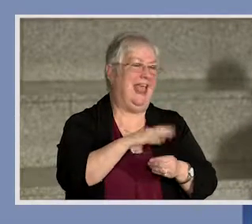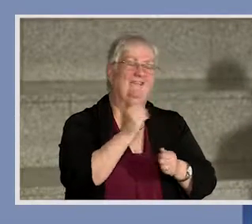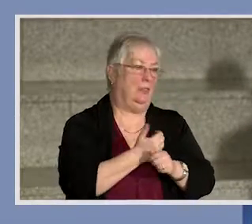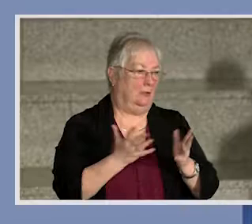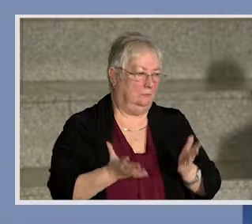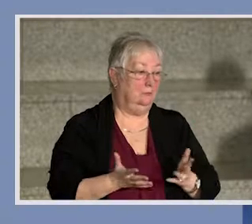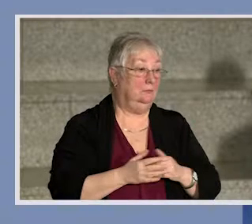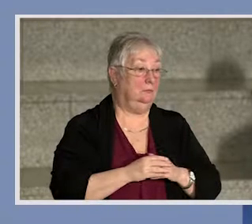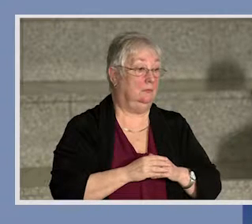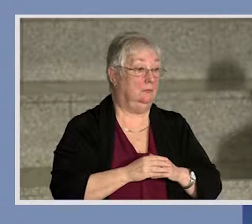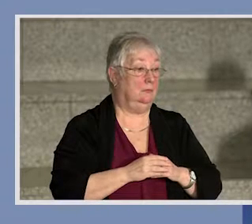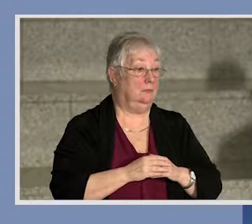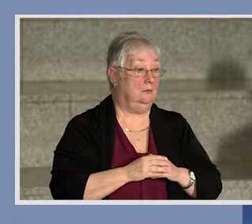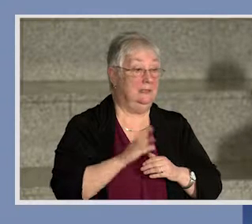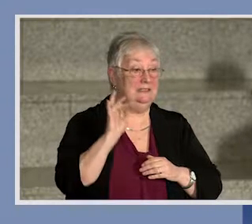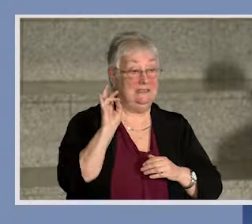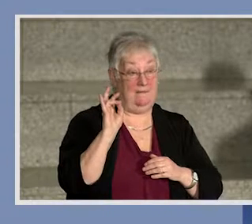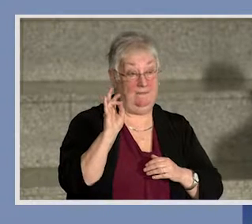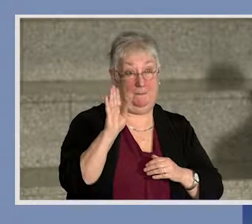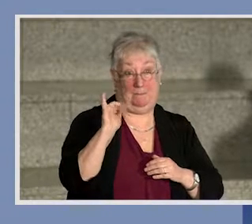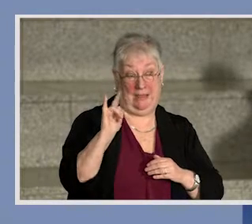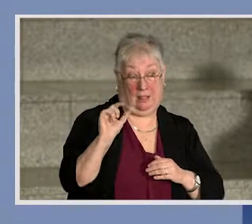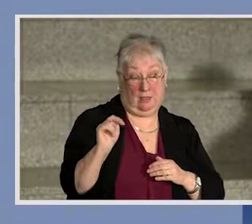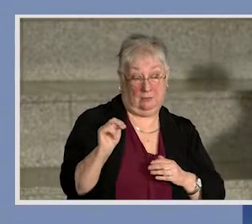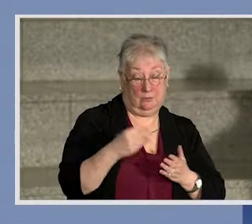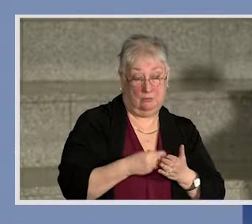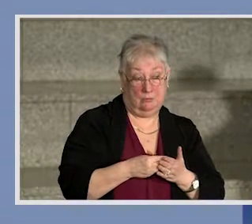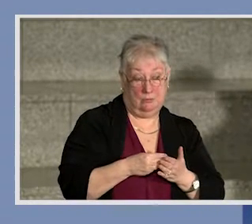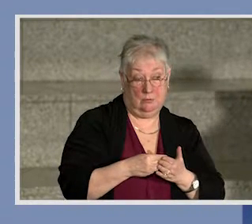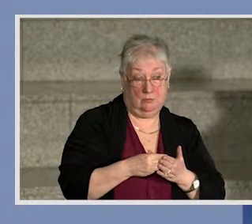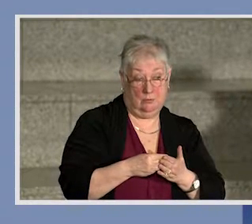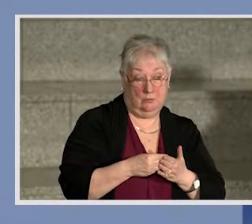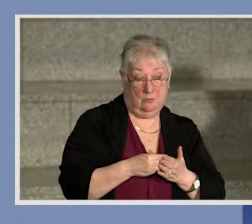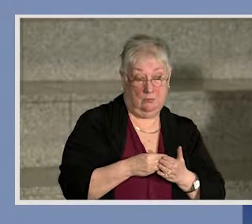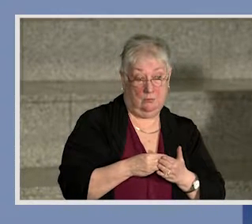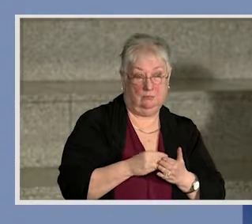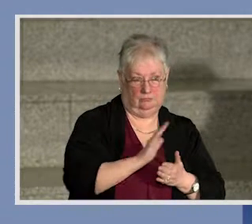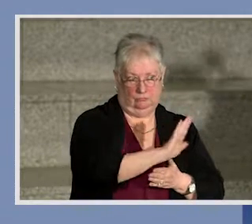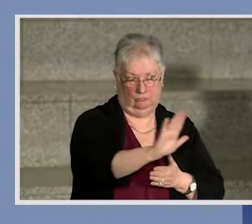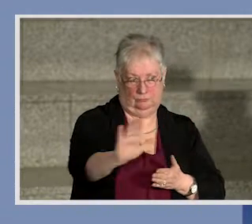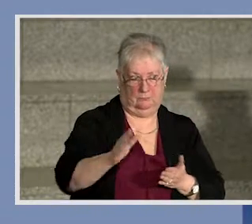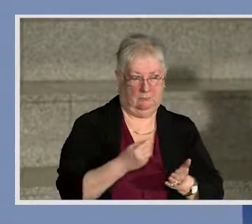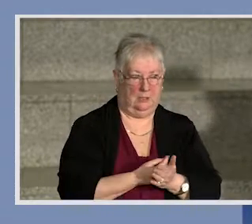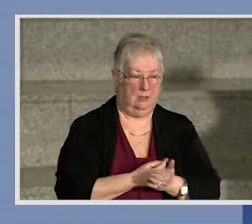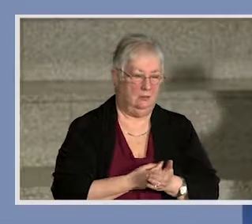WHICH IS THE MONEY WE ARE GOING TO FOCUS ON TONIGHT.